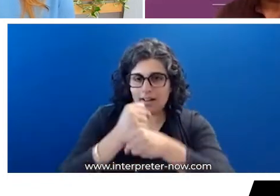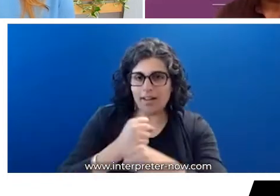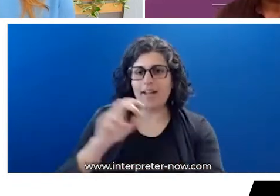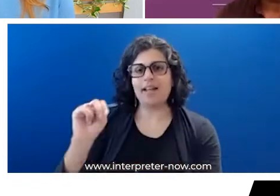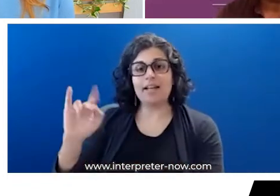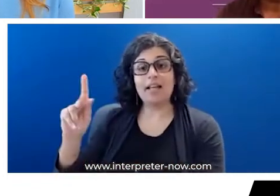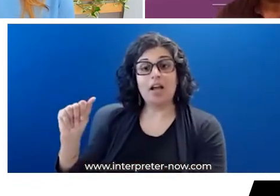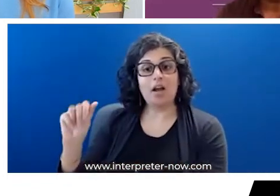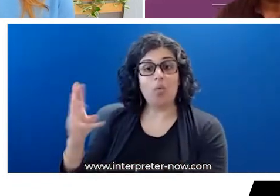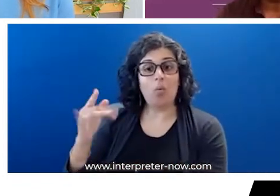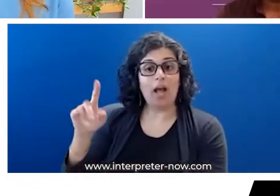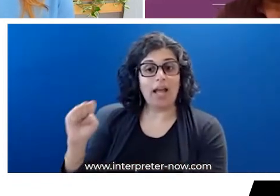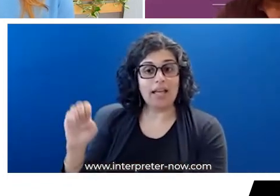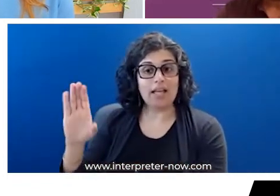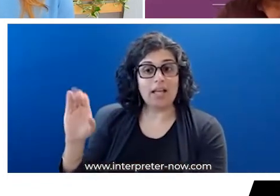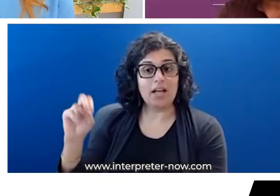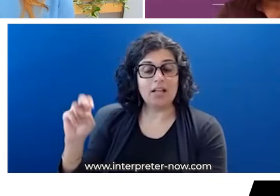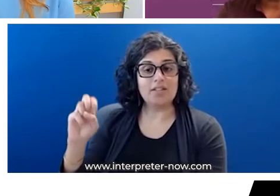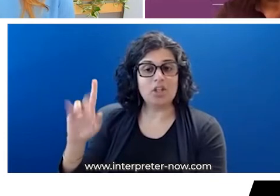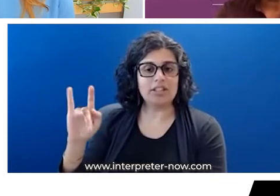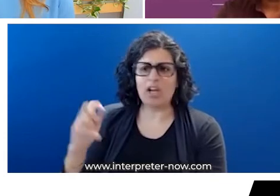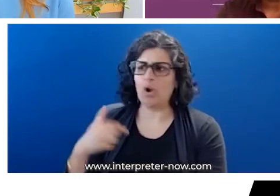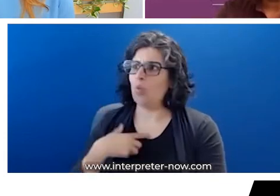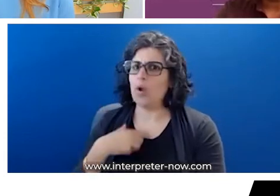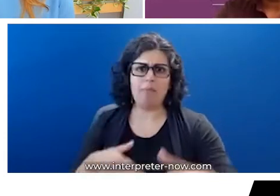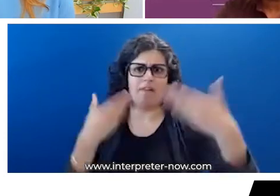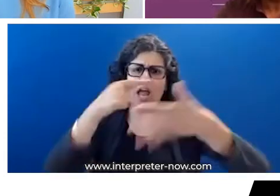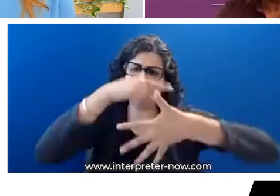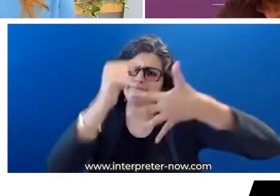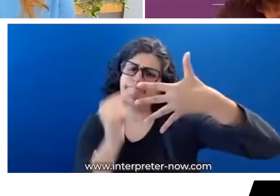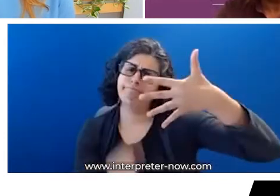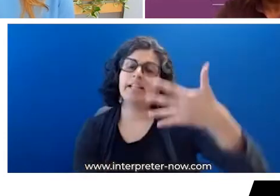We are a full-service boutique, diversity, equity, and inclusion consultancy where we